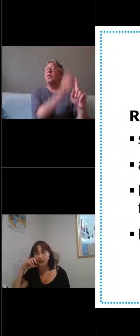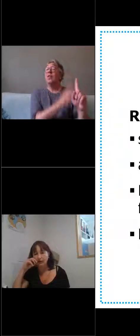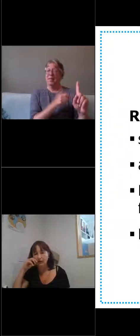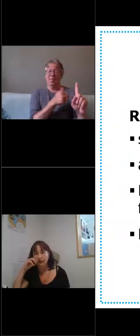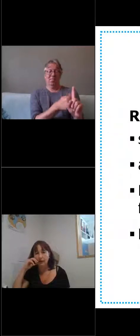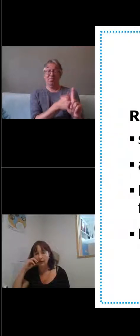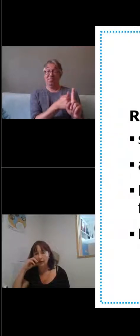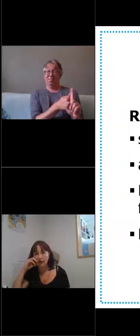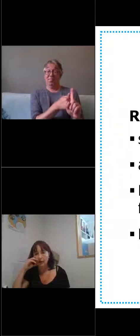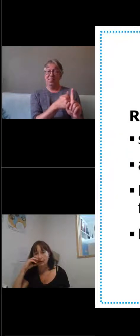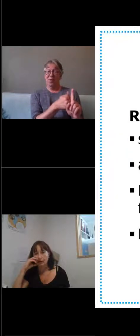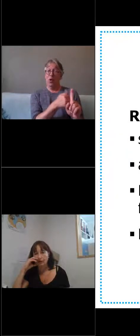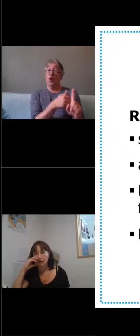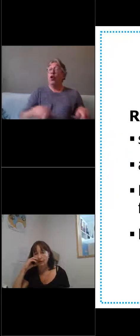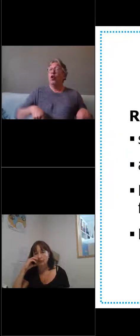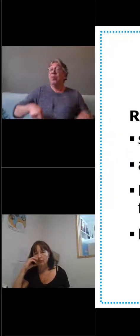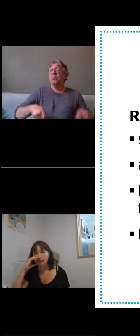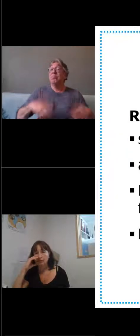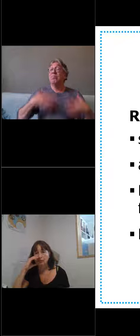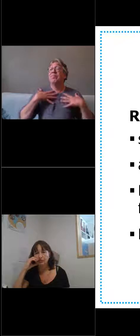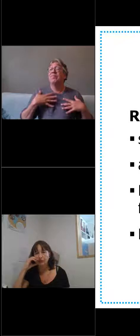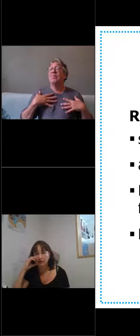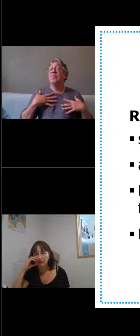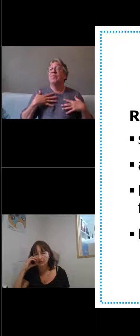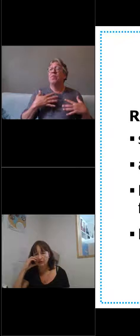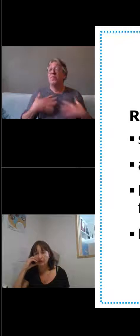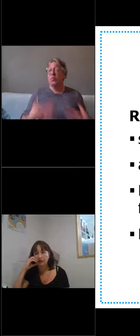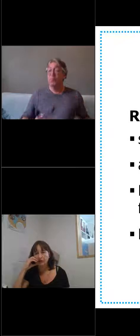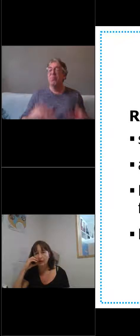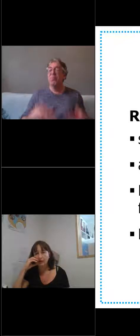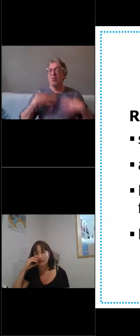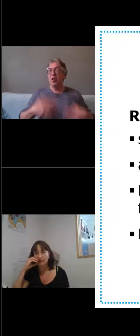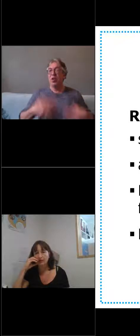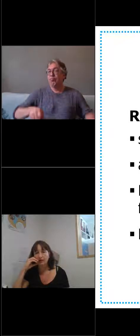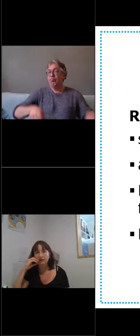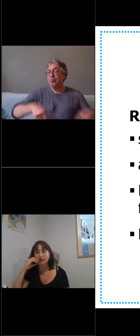We have one volunteer with a physical disability.